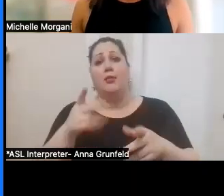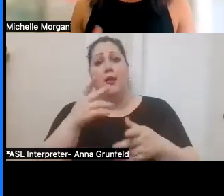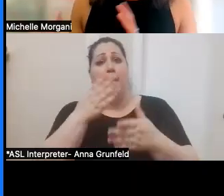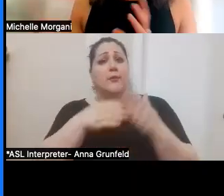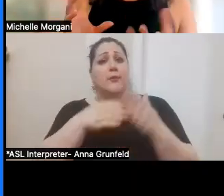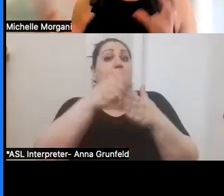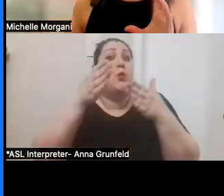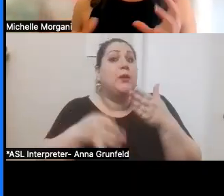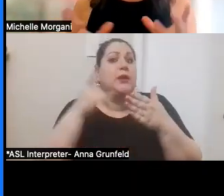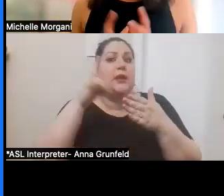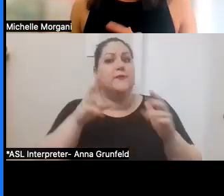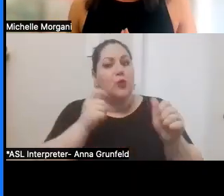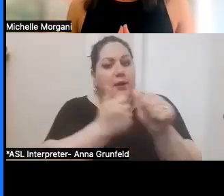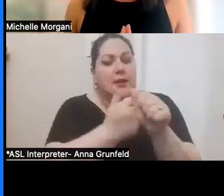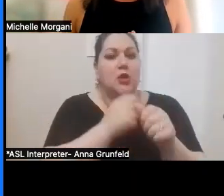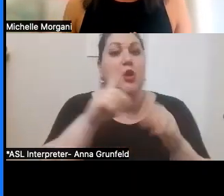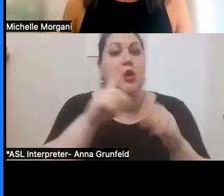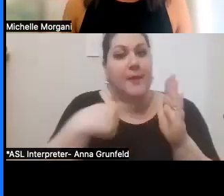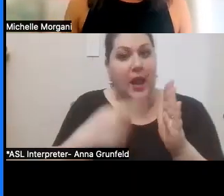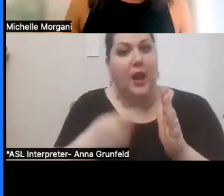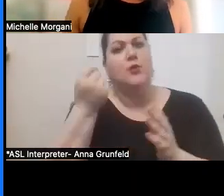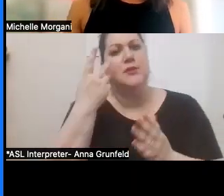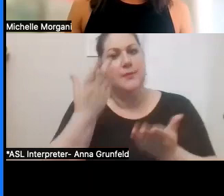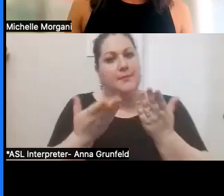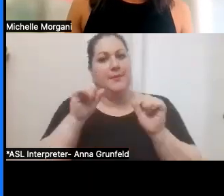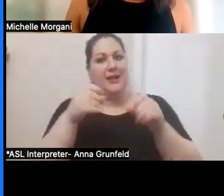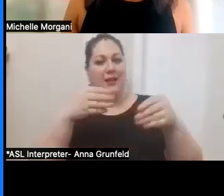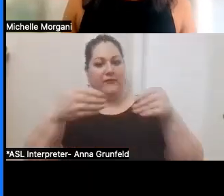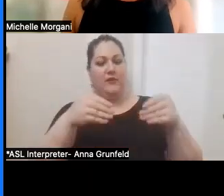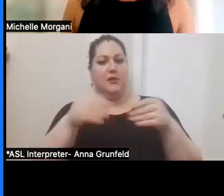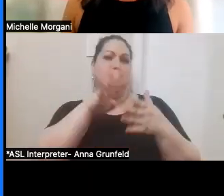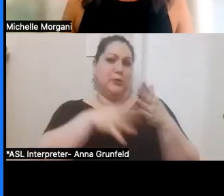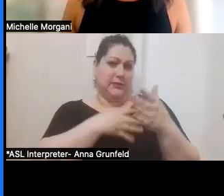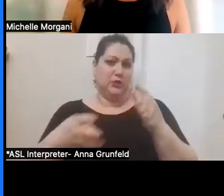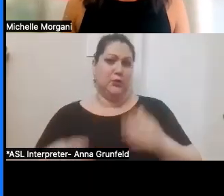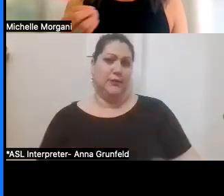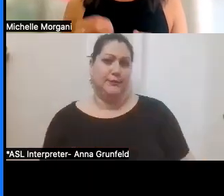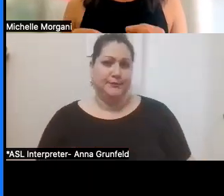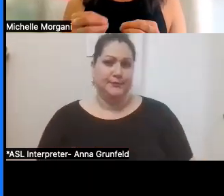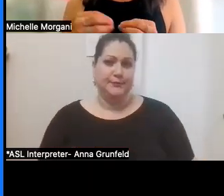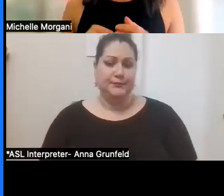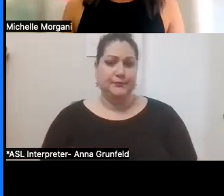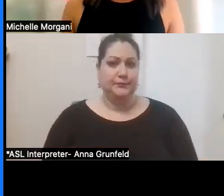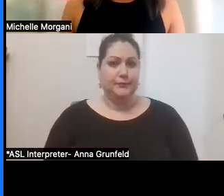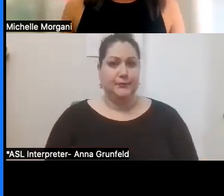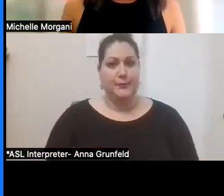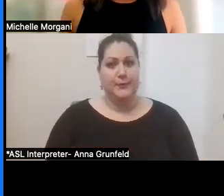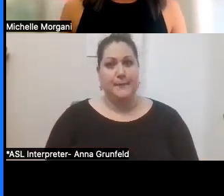but we can maybe flex some of their schedule as needed. And then lastly, in terms of the fine motor component here,